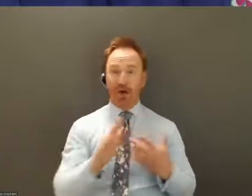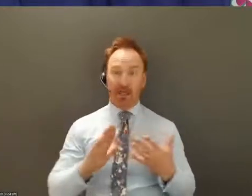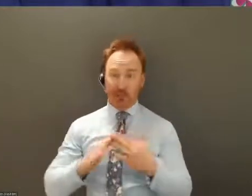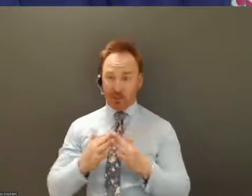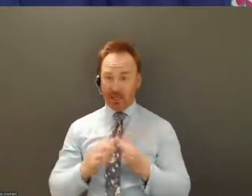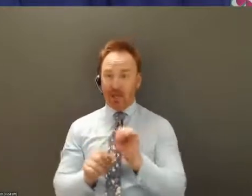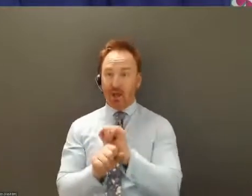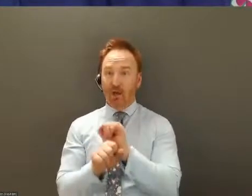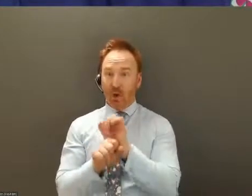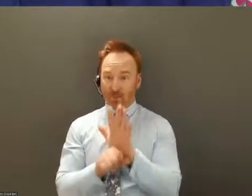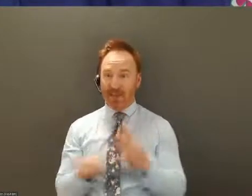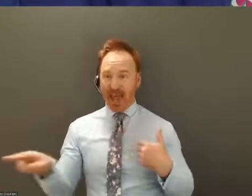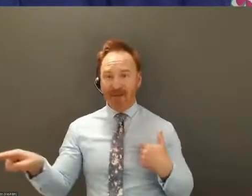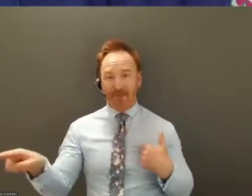Pat: We will move then to